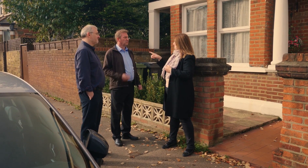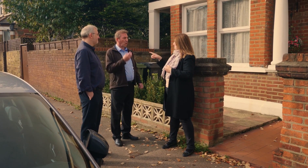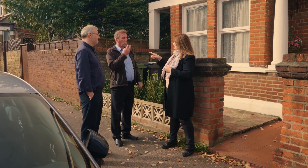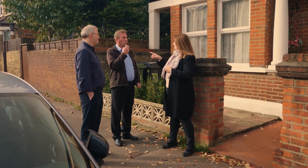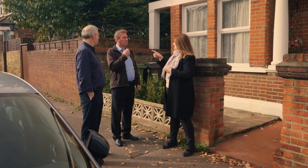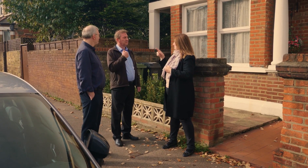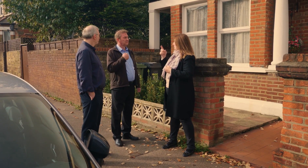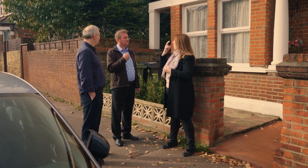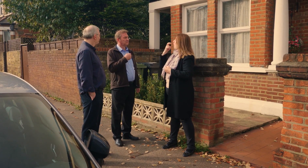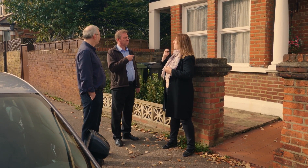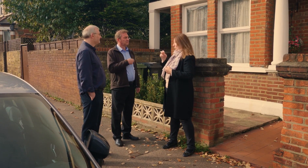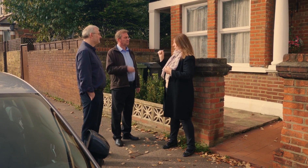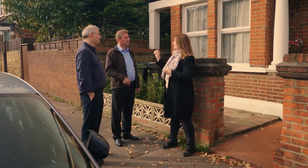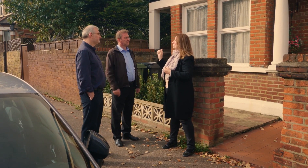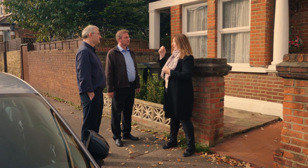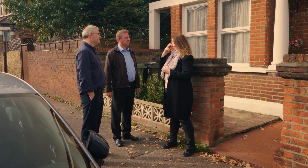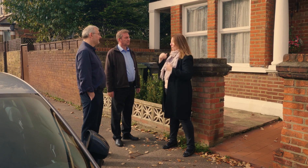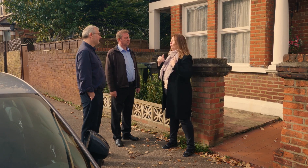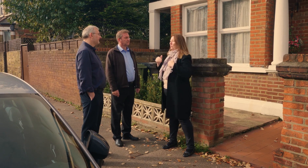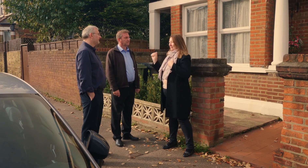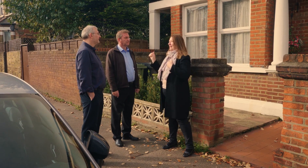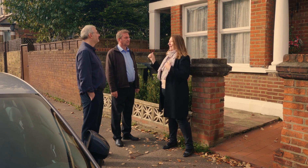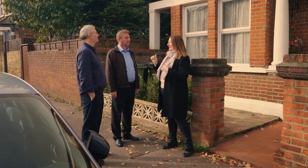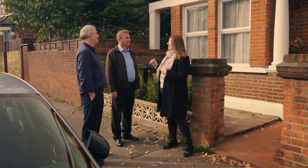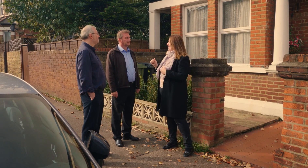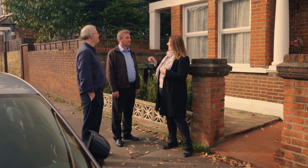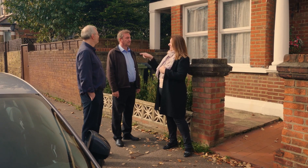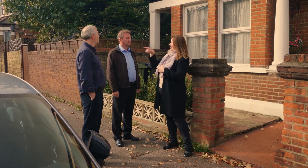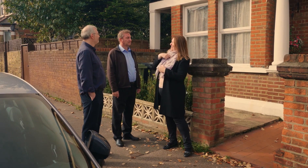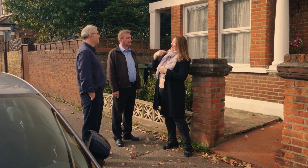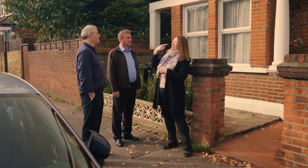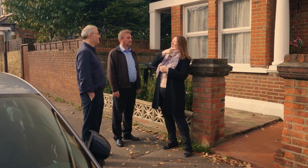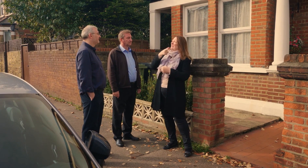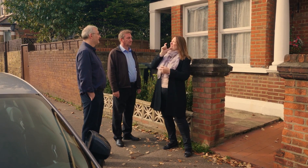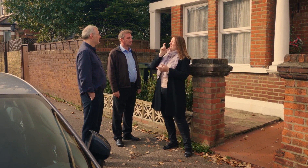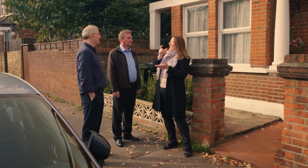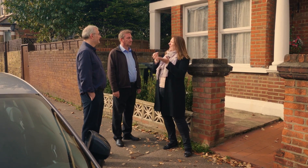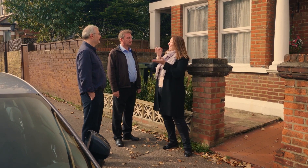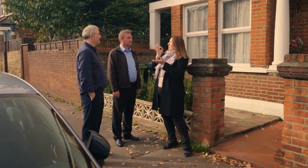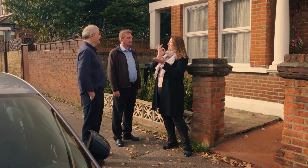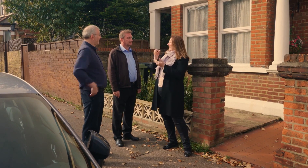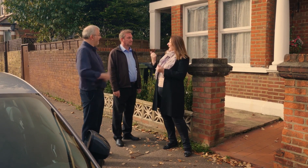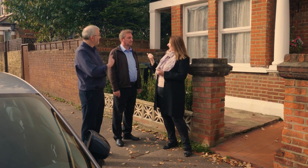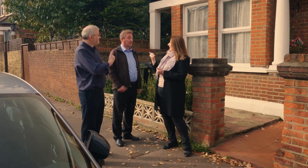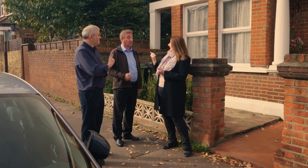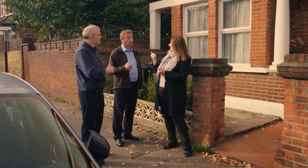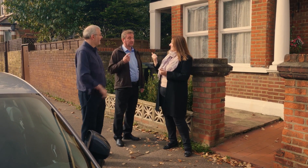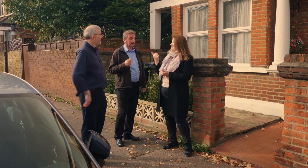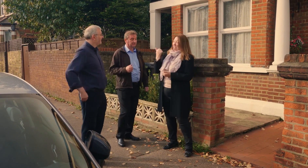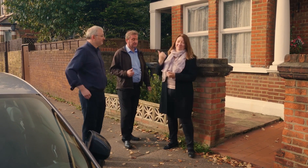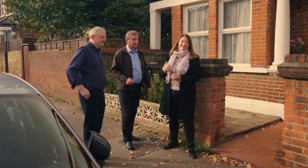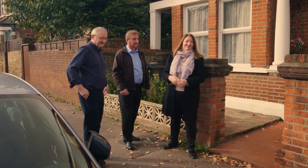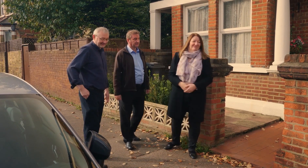Yes, you're right she was older. Shall we find a cafe and have a cup of tea? Yeah, why not?